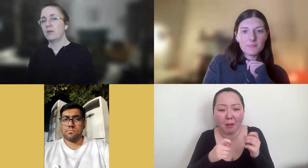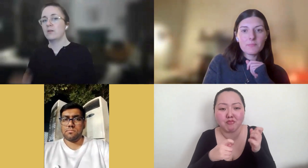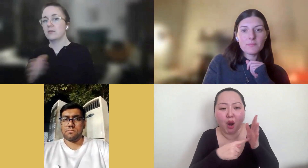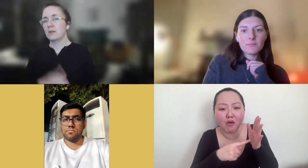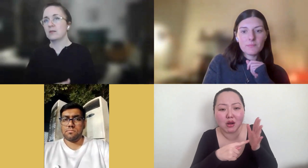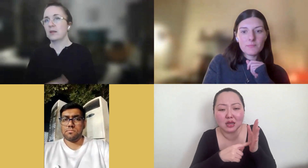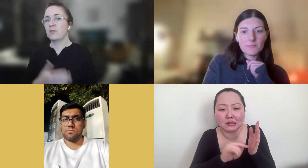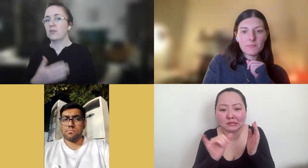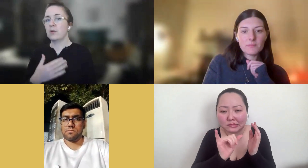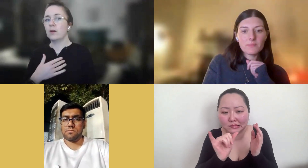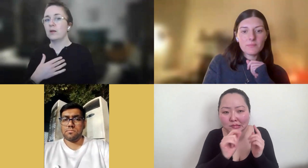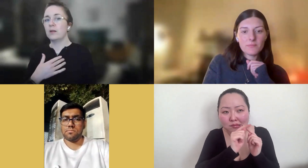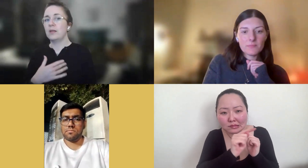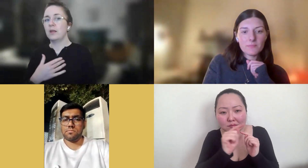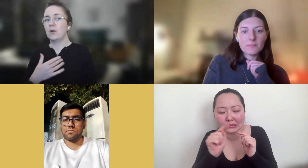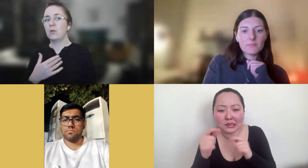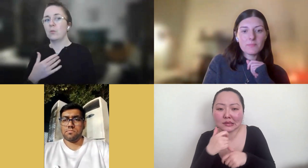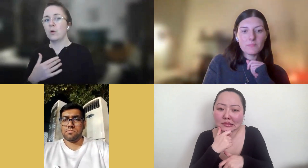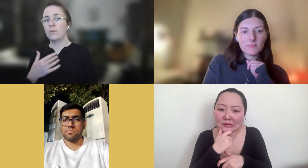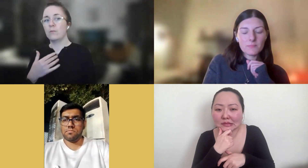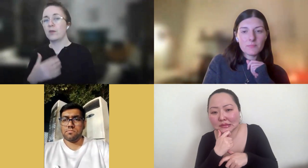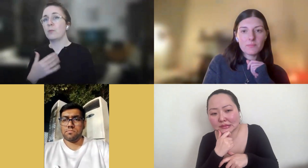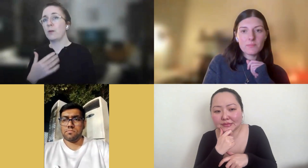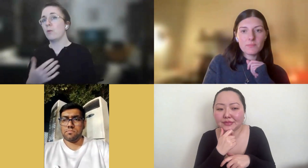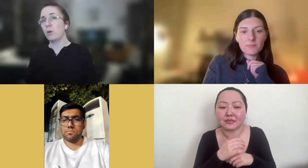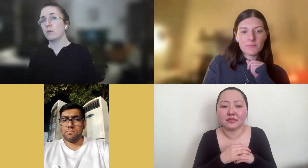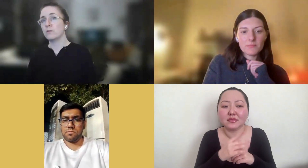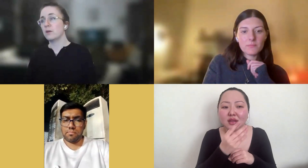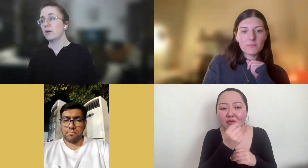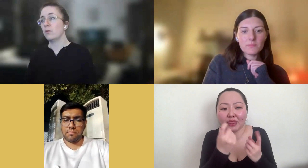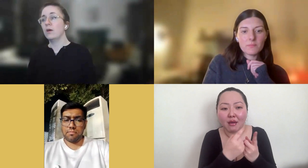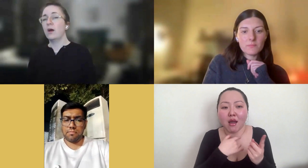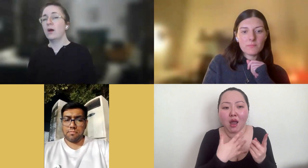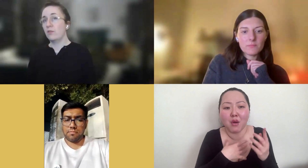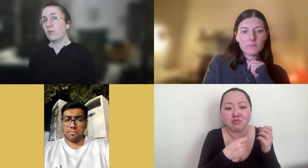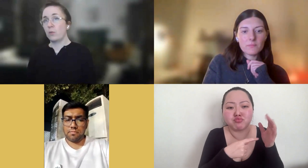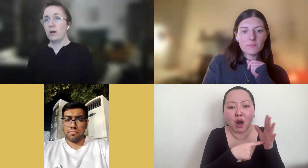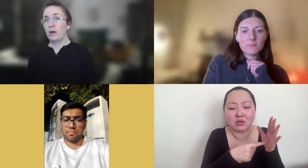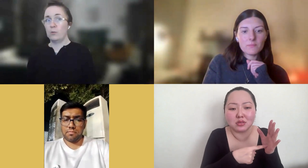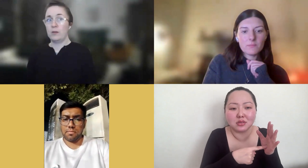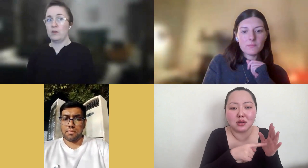benefits certain things and we are leaning on what disabled people want. This is where I would